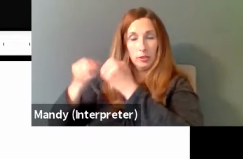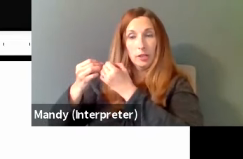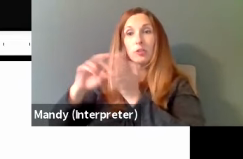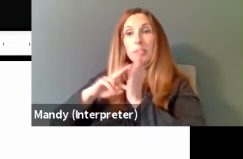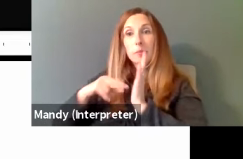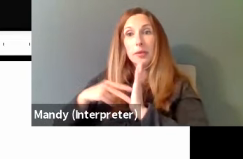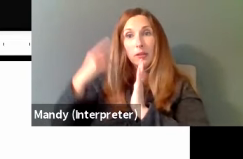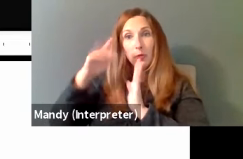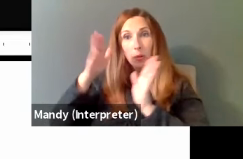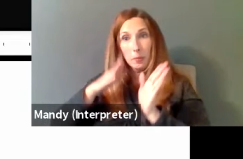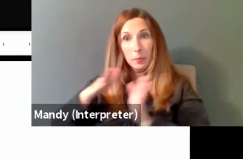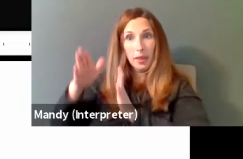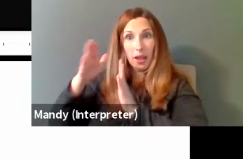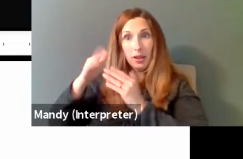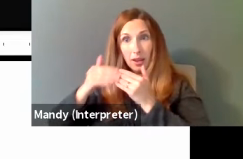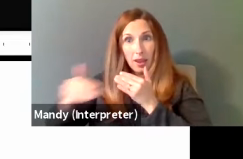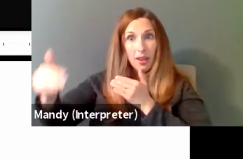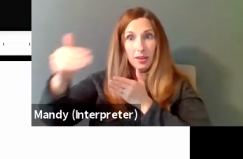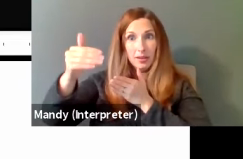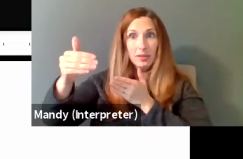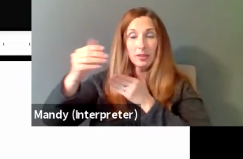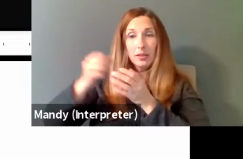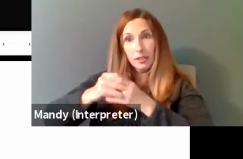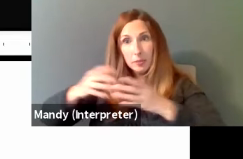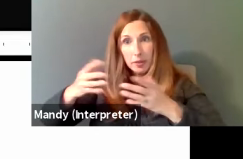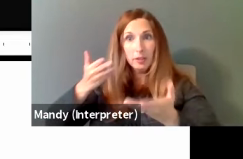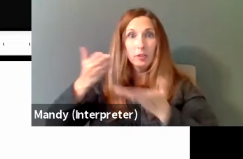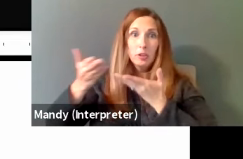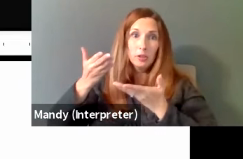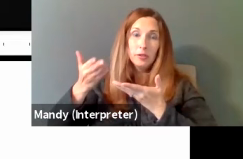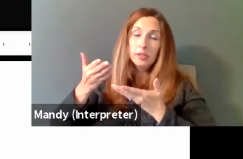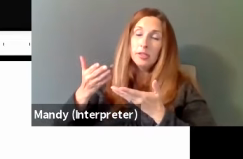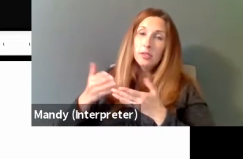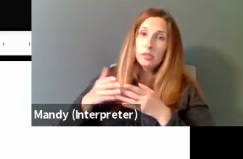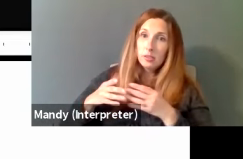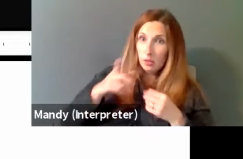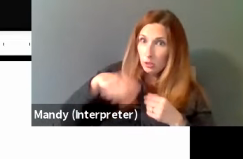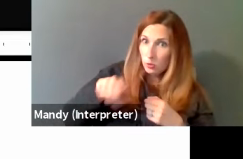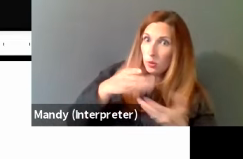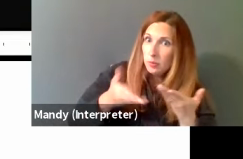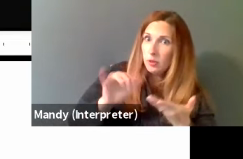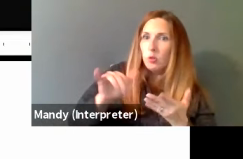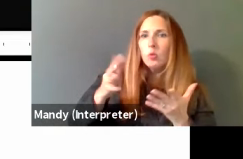as they're expanding their services, they might want to and you as well might want to use some strategy